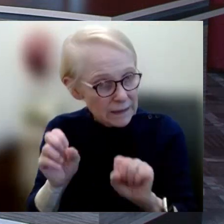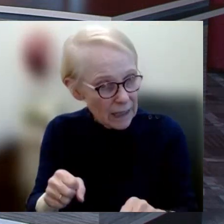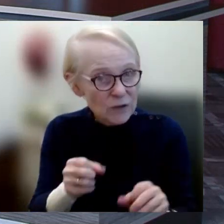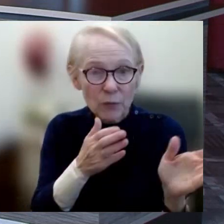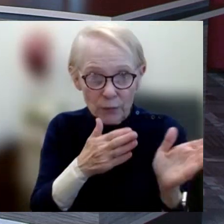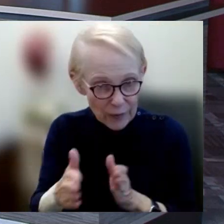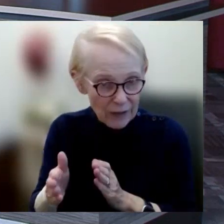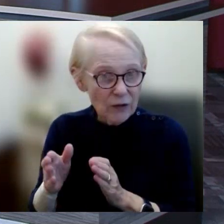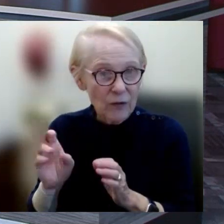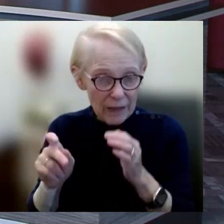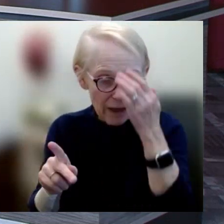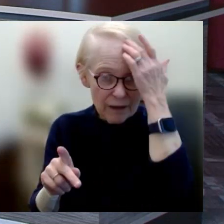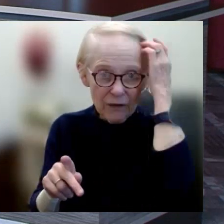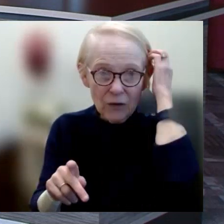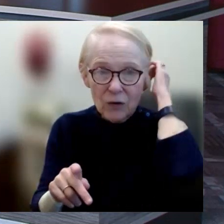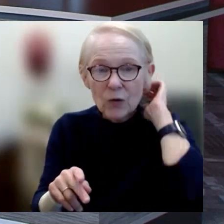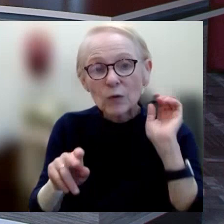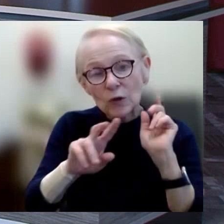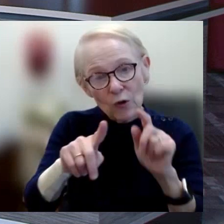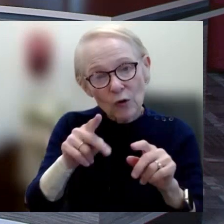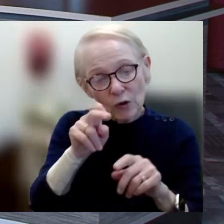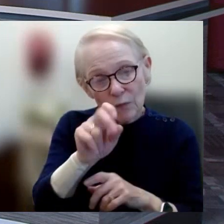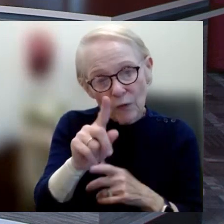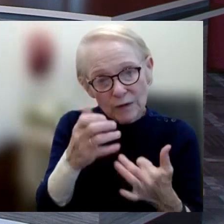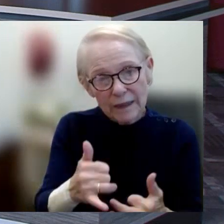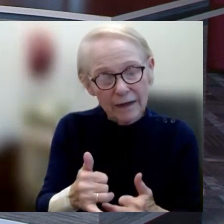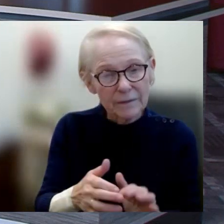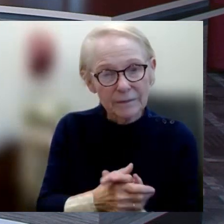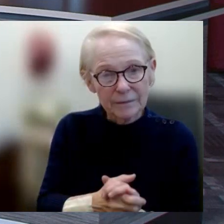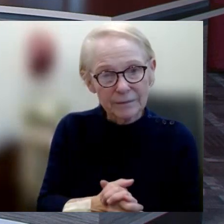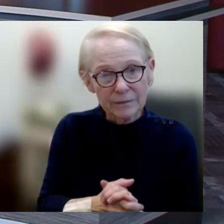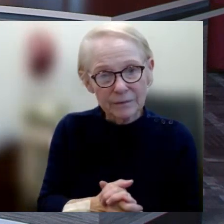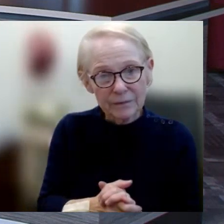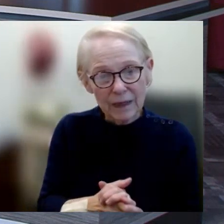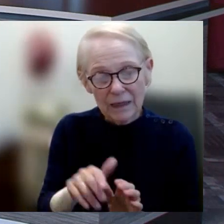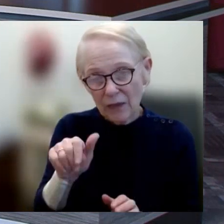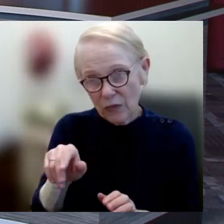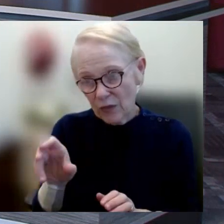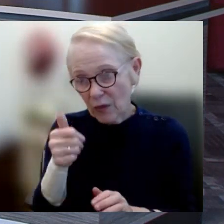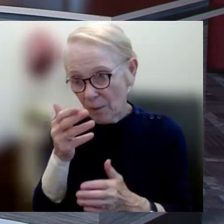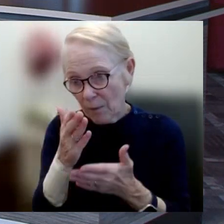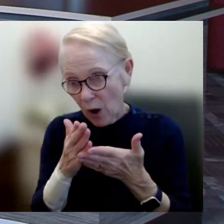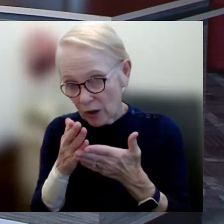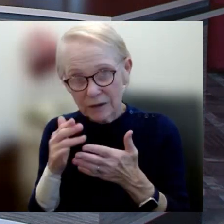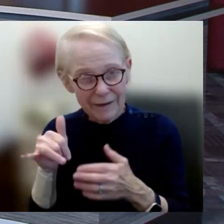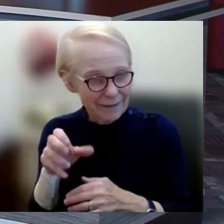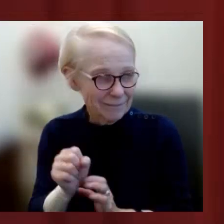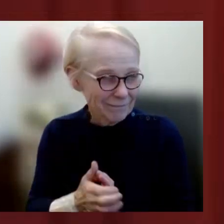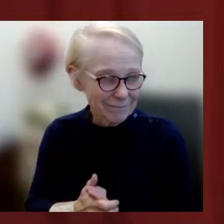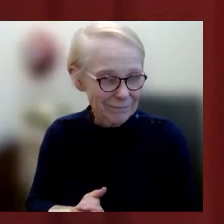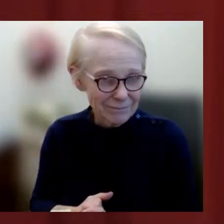they go to the polls um so that is another another piece to the the puzzle right I think it's also